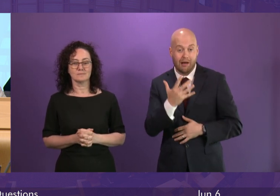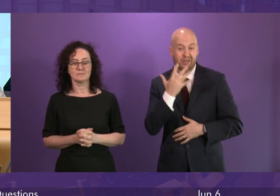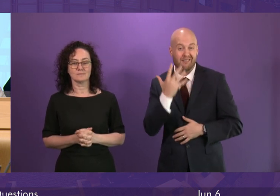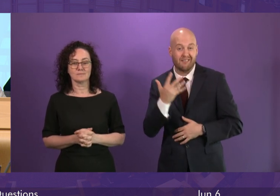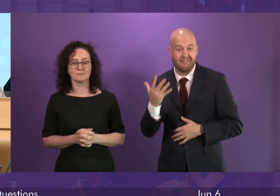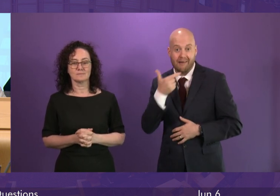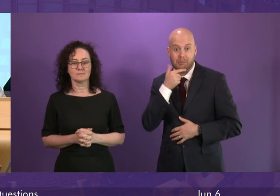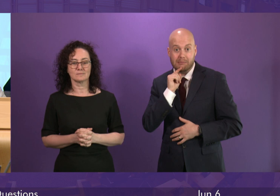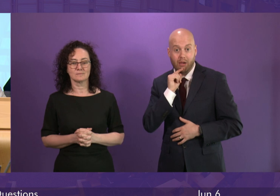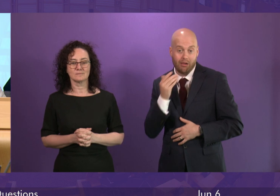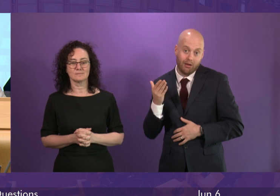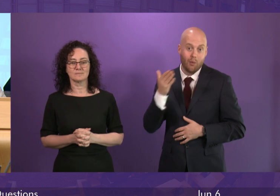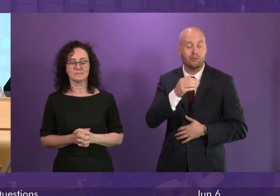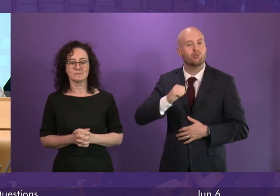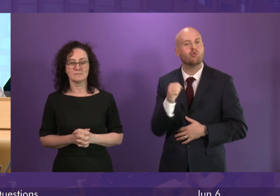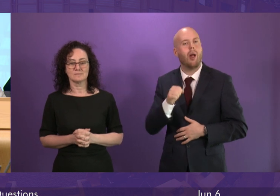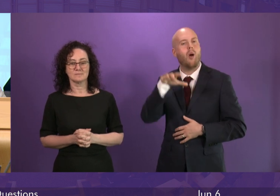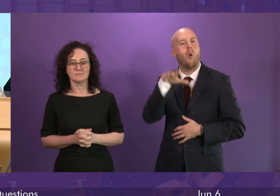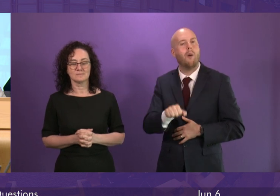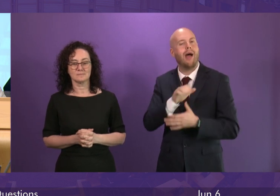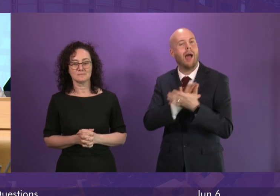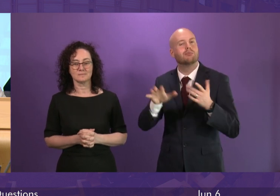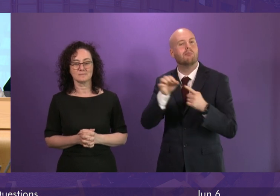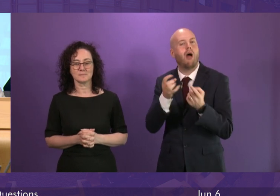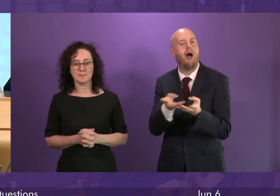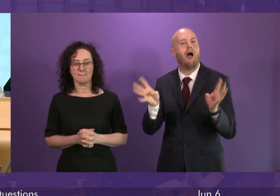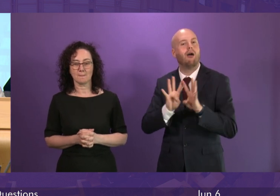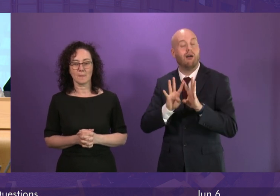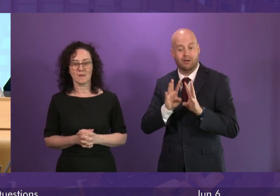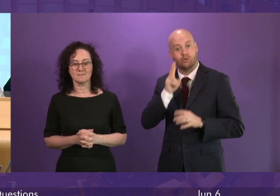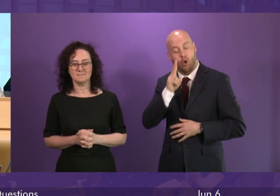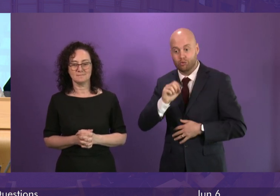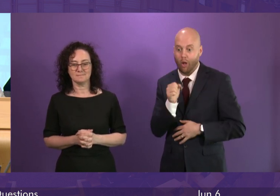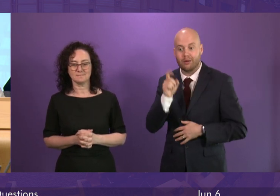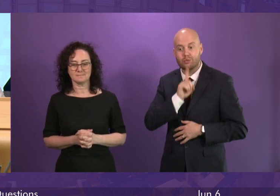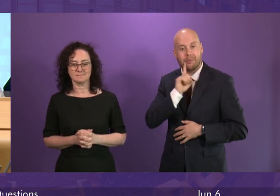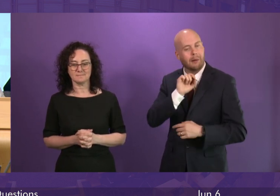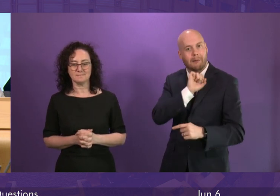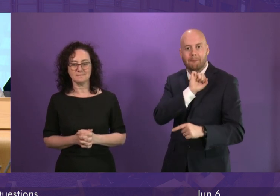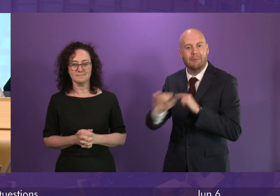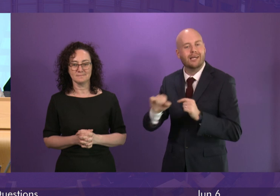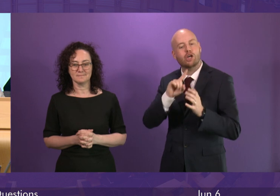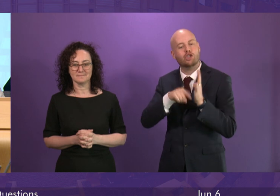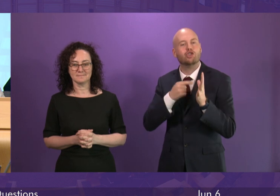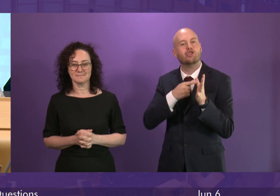to see Scotland’s impressive 3-2 win over Jamaica last week. Does the Deputy First Minister